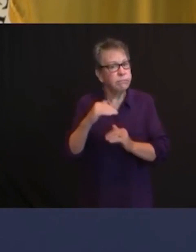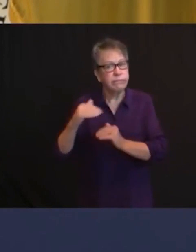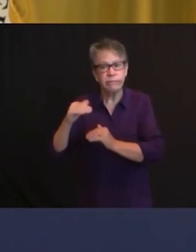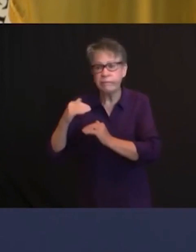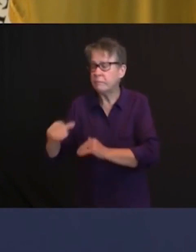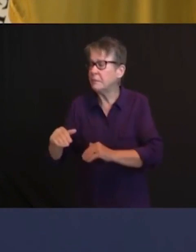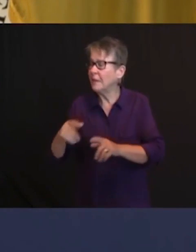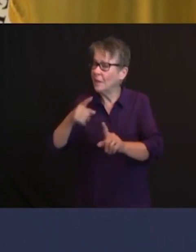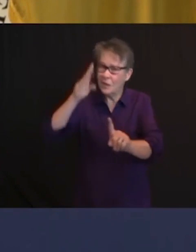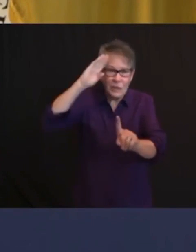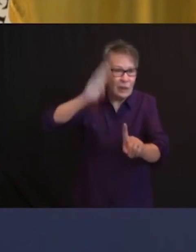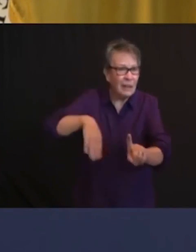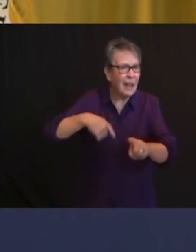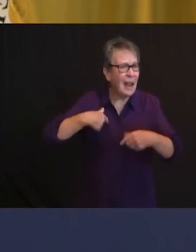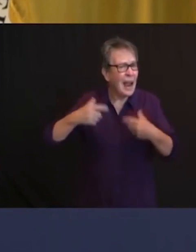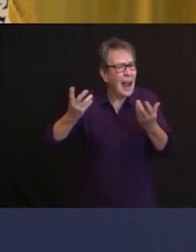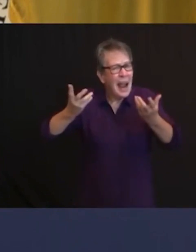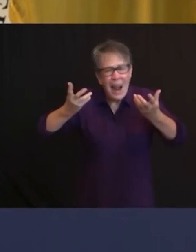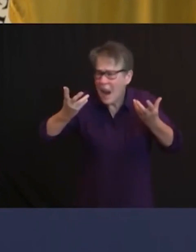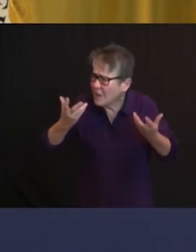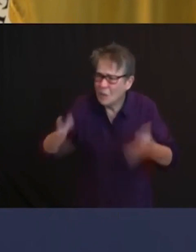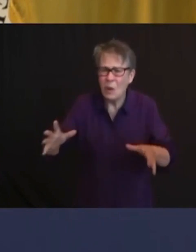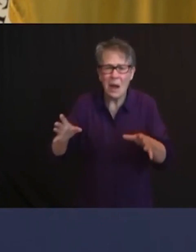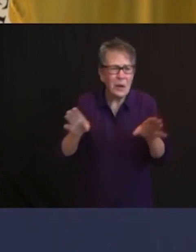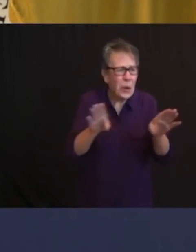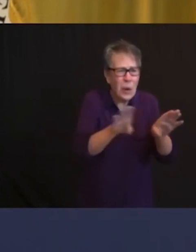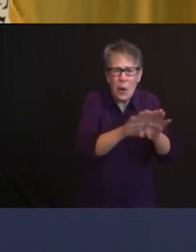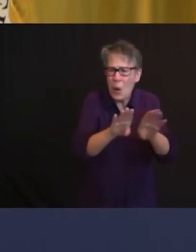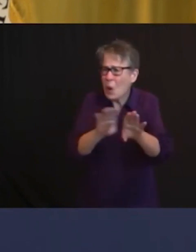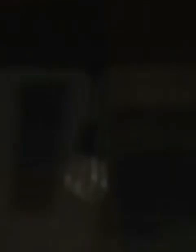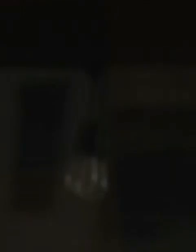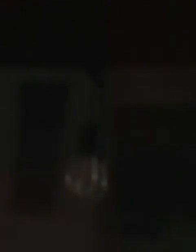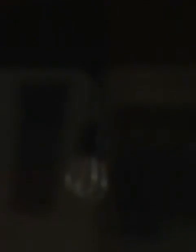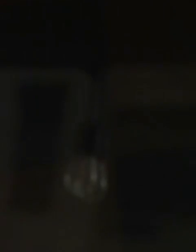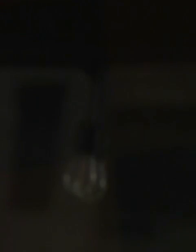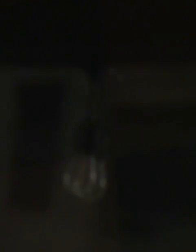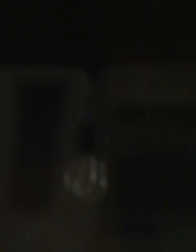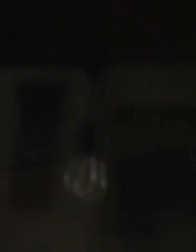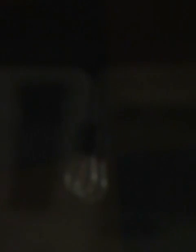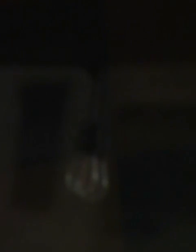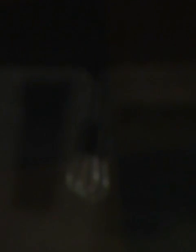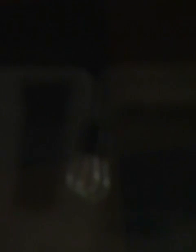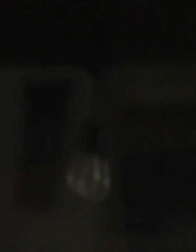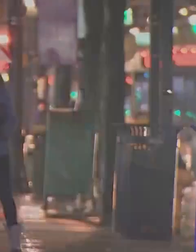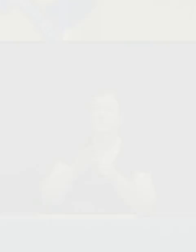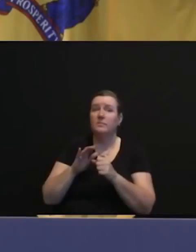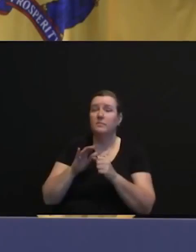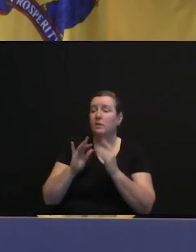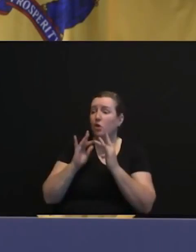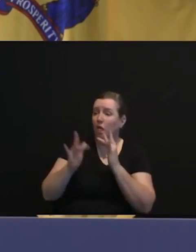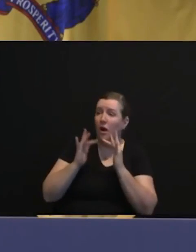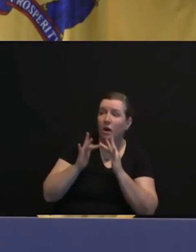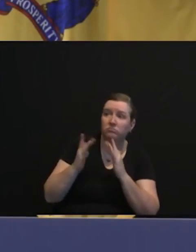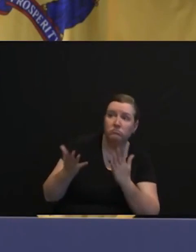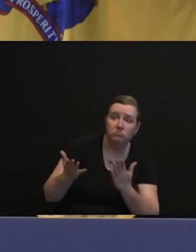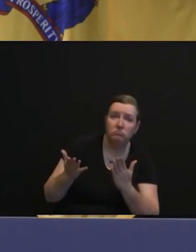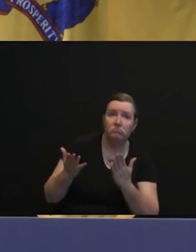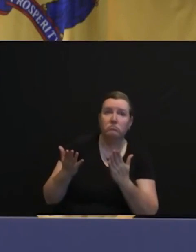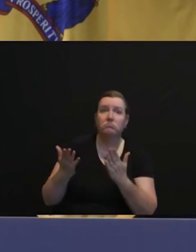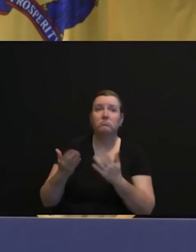LIVE IN QUEENS, NEW YORK TOM NEGOVAN NEWS NATION. ALL RIGHT TOM, THANK YOU AND IN NEW JERSEY GOVERNOR PHIL MURPHY HAD SOME STRONG